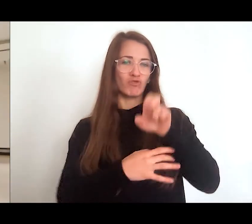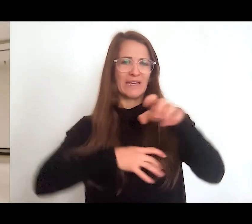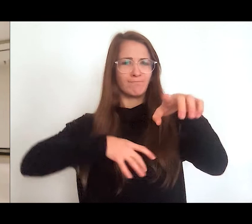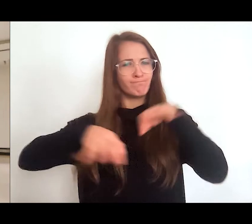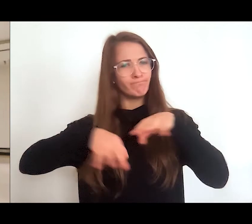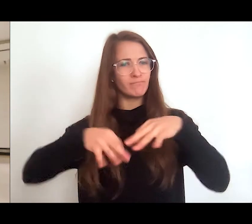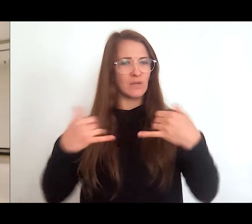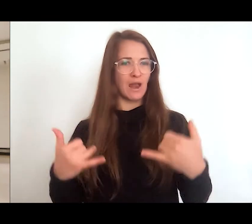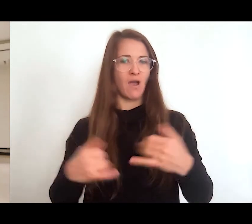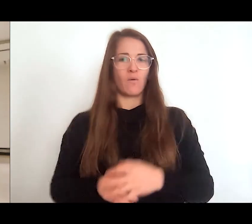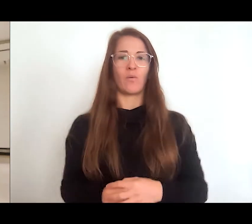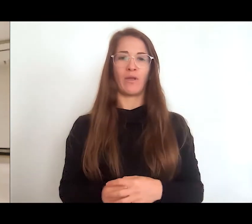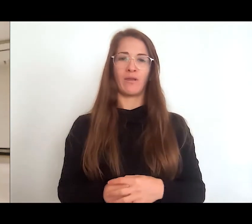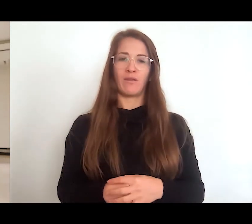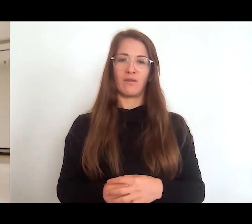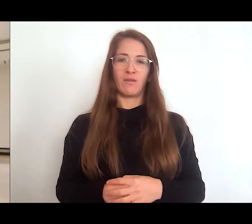IT IS INTERESTING HOW OUTREACH